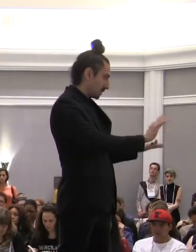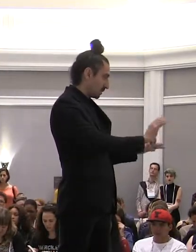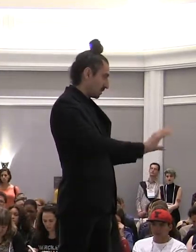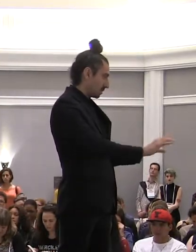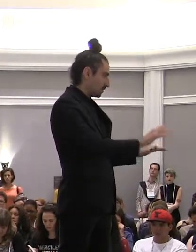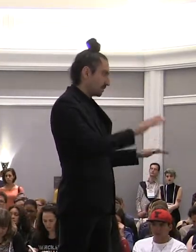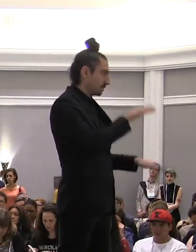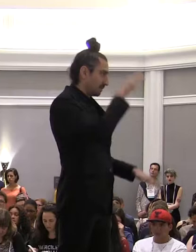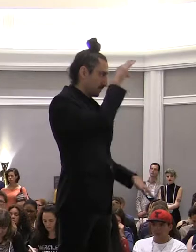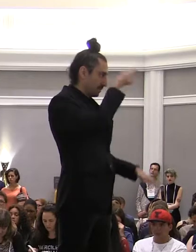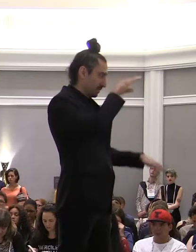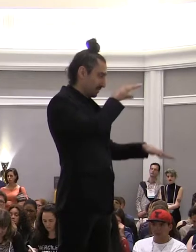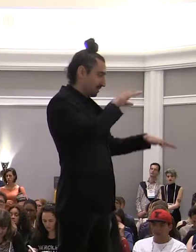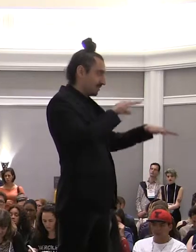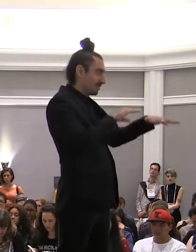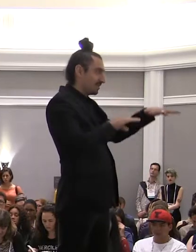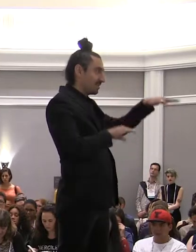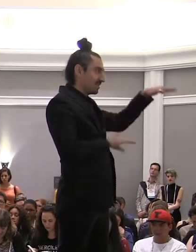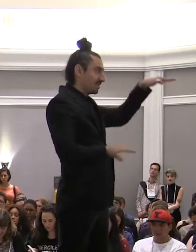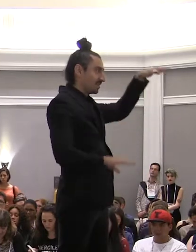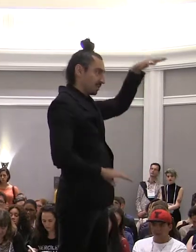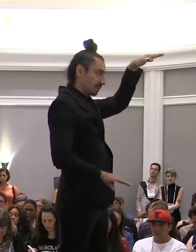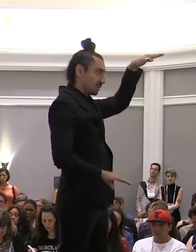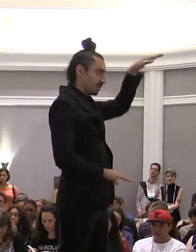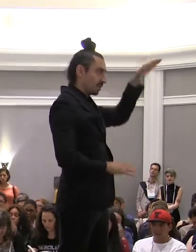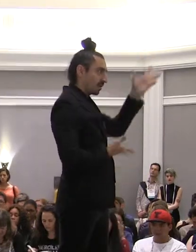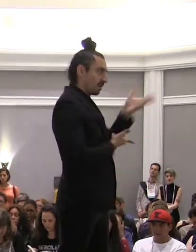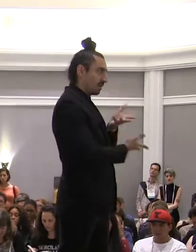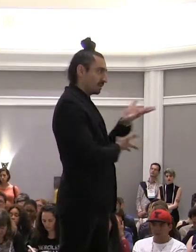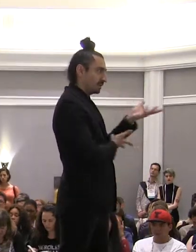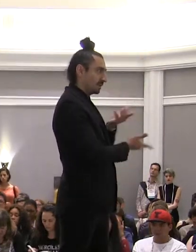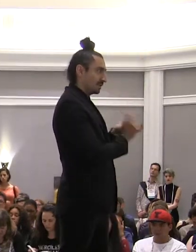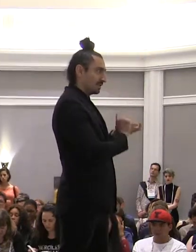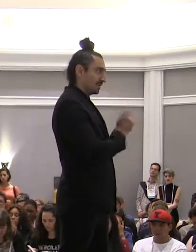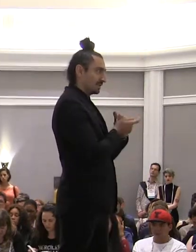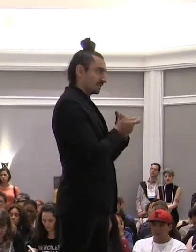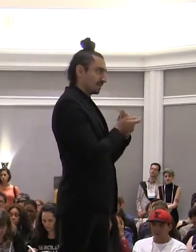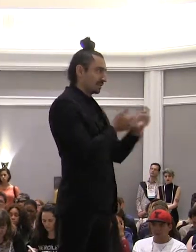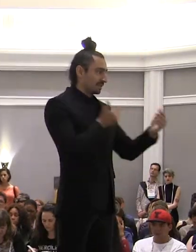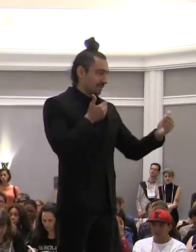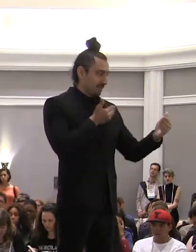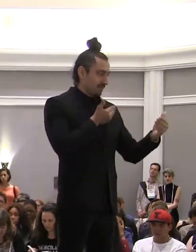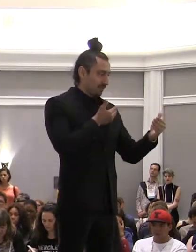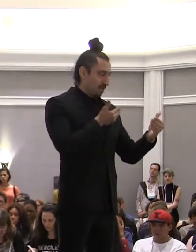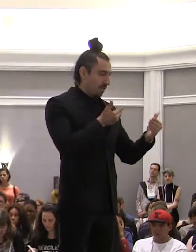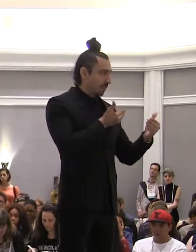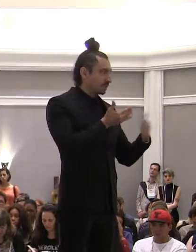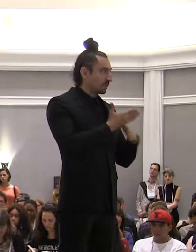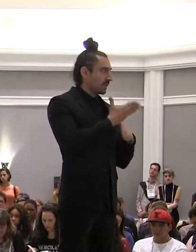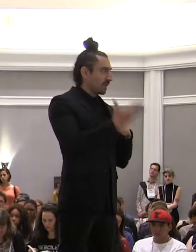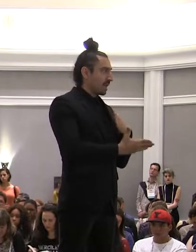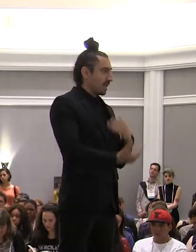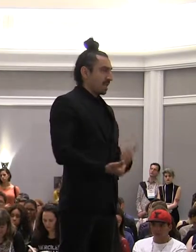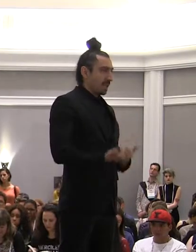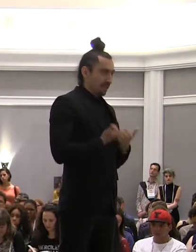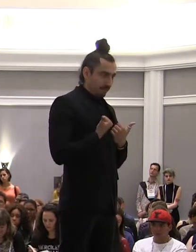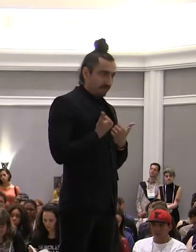and the journey towards the end of life. And in our lunch session tomorrow, you'll hear more of the words